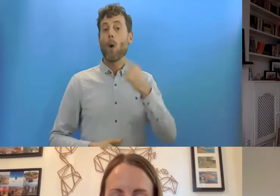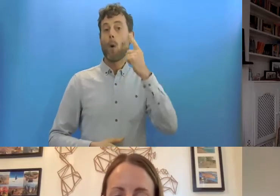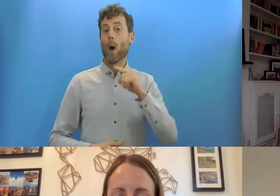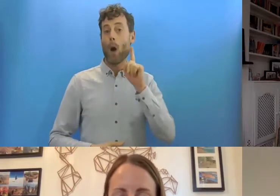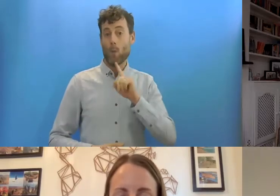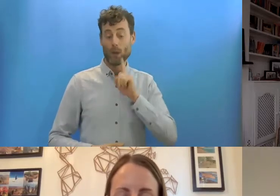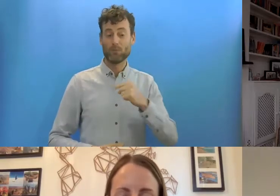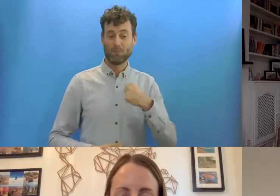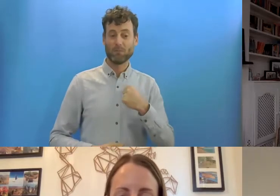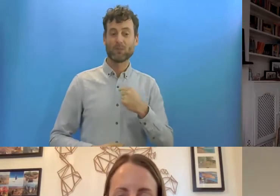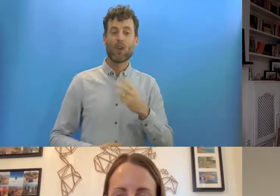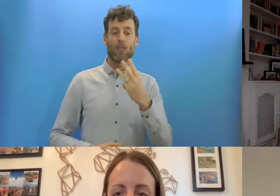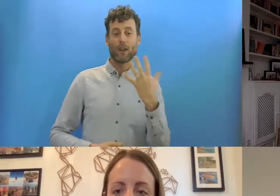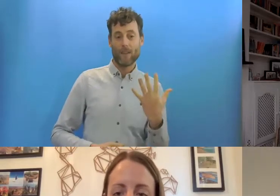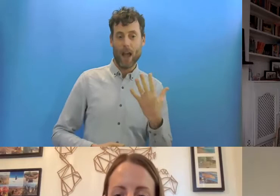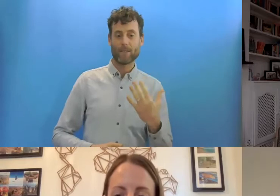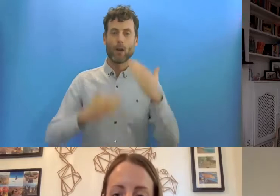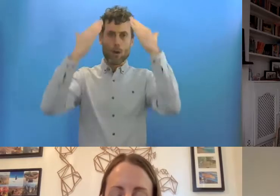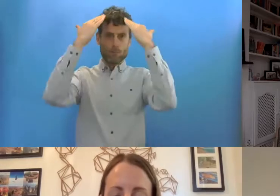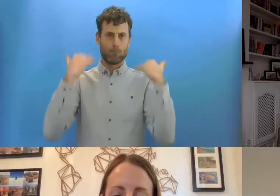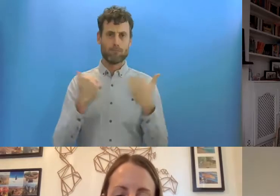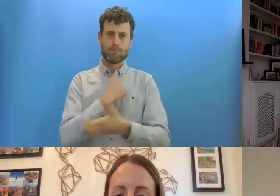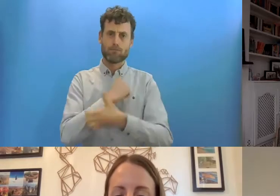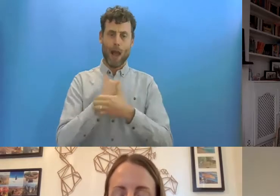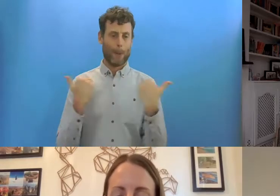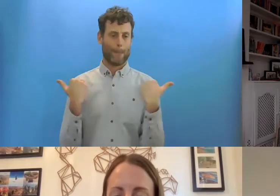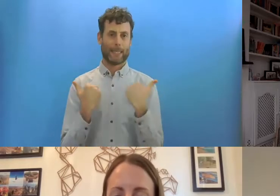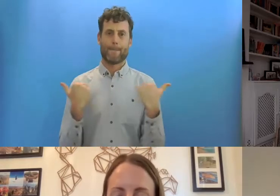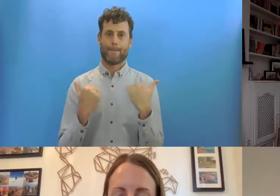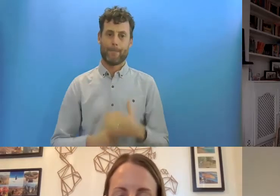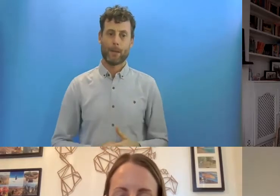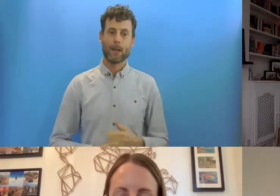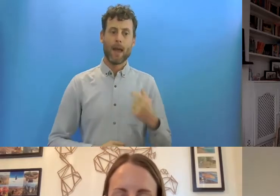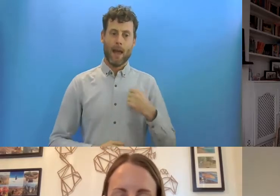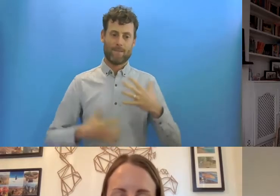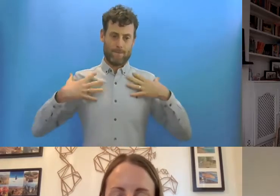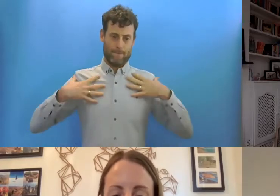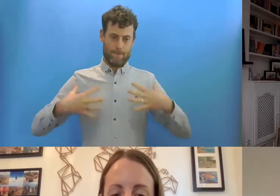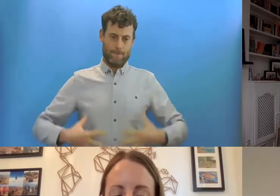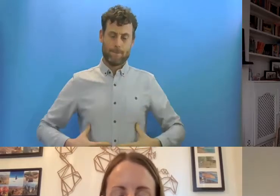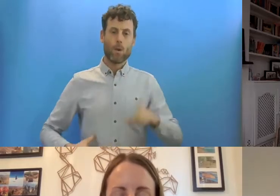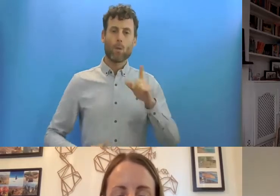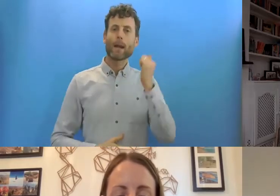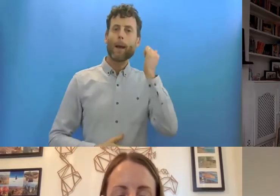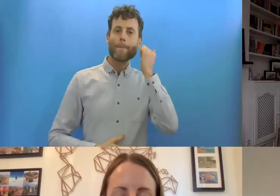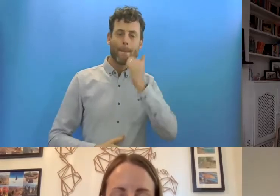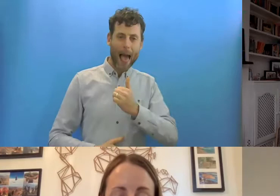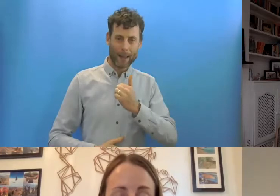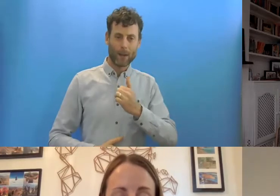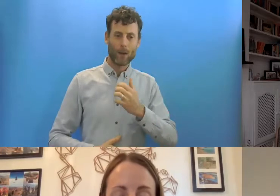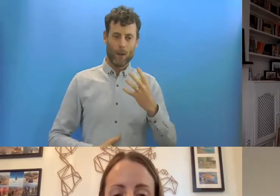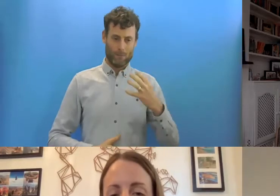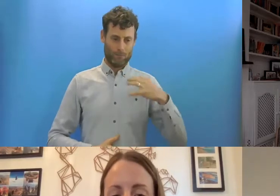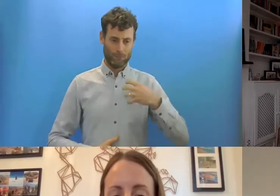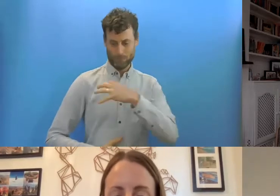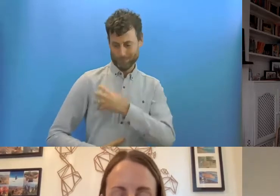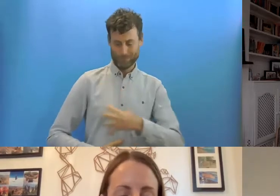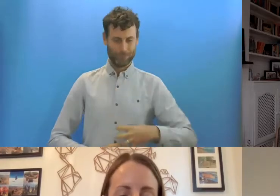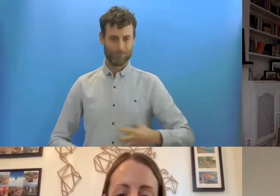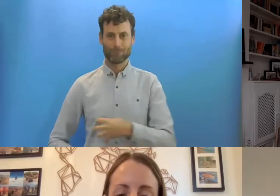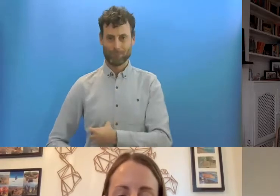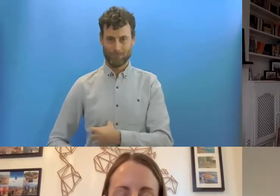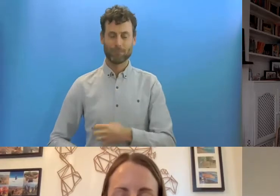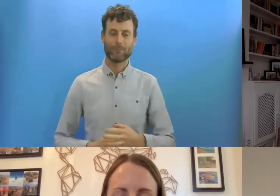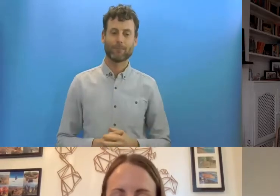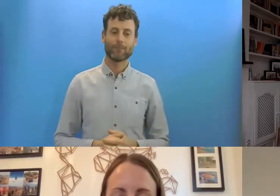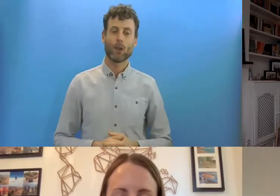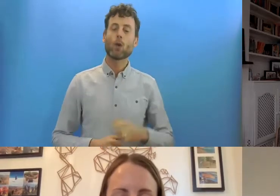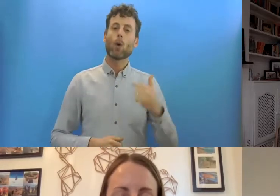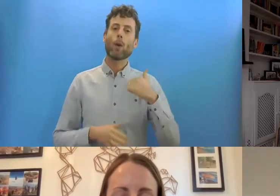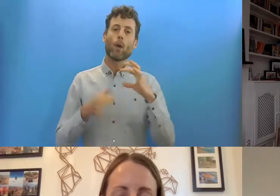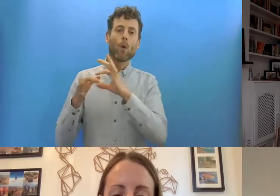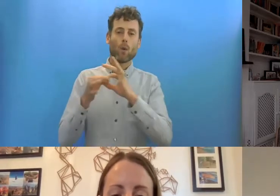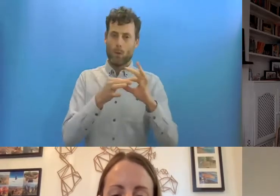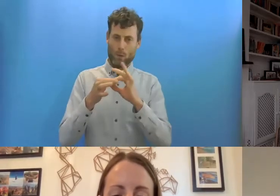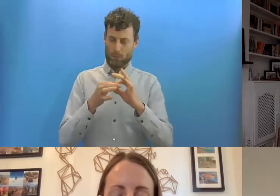Hello, I am Ruth Hardie, senior producer for the public programming team at Southbank, I am a white woman who is 35, I have got medium length brown hair, I am wearing a black top